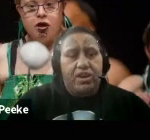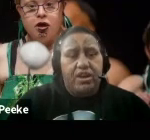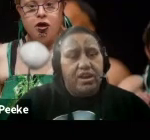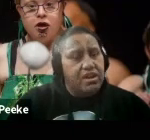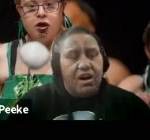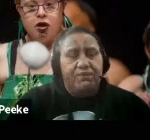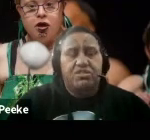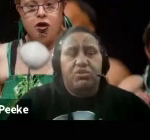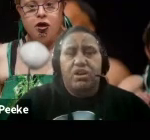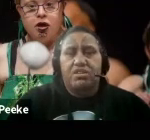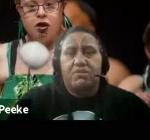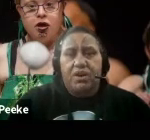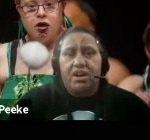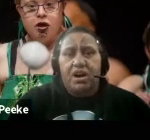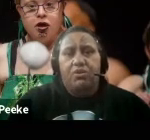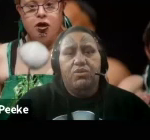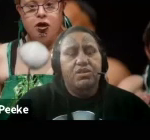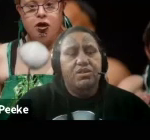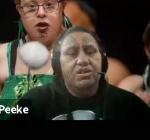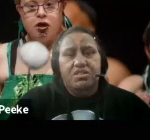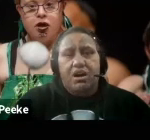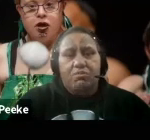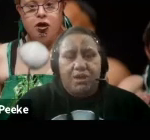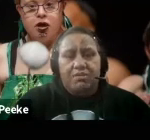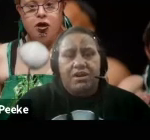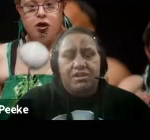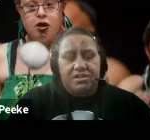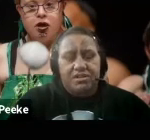kirikiri kā piti ora ki te whaiao, ki te ao Marama.